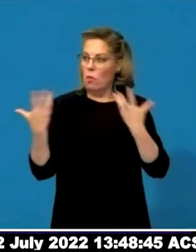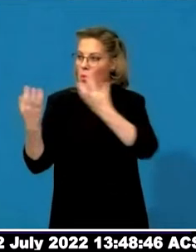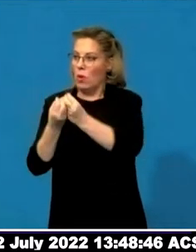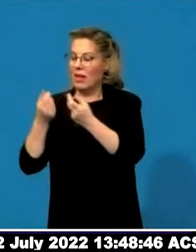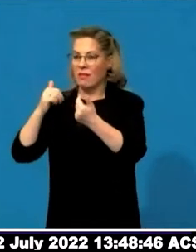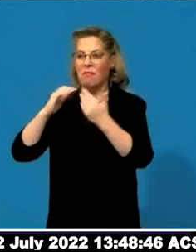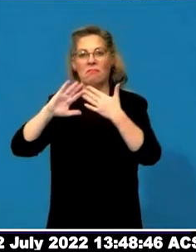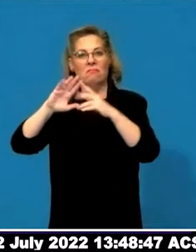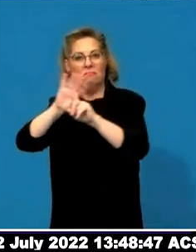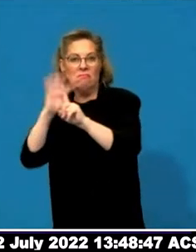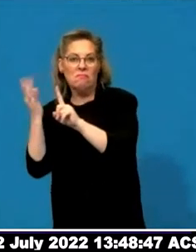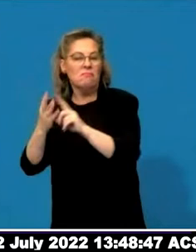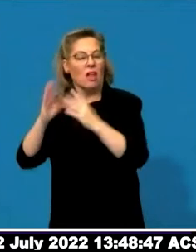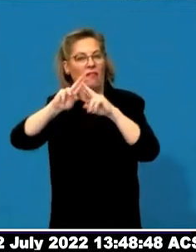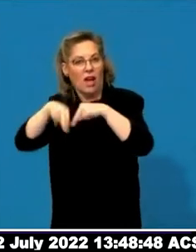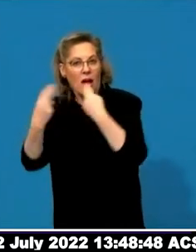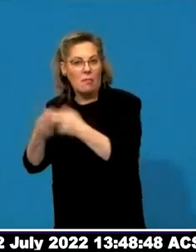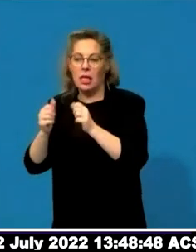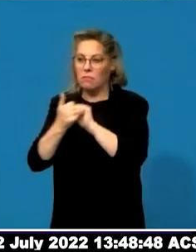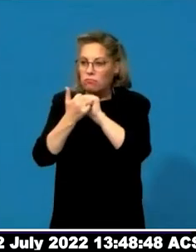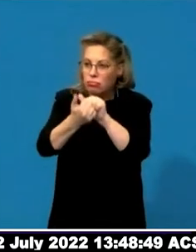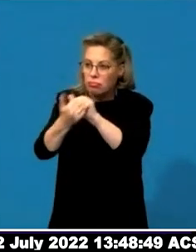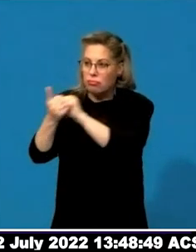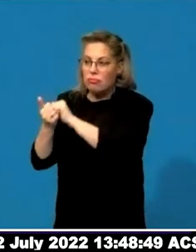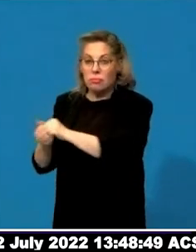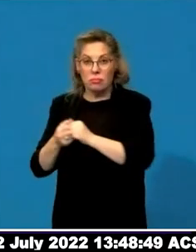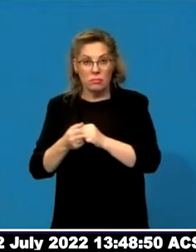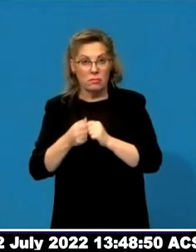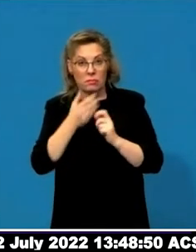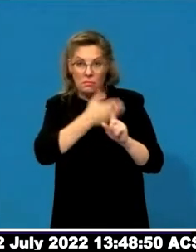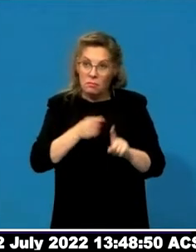MS McMAHON: Would you agree with that, Ms McRae? MS McRAE: Yeah, yeah, I would agree with that, definitely.